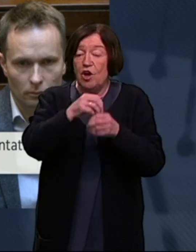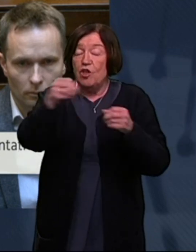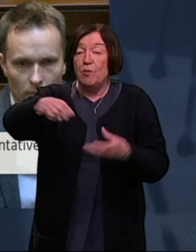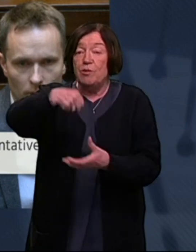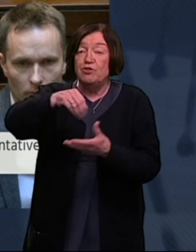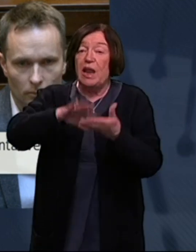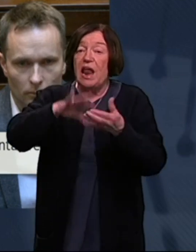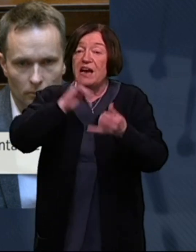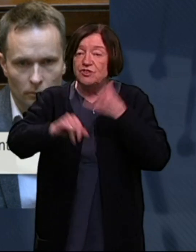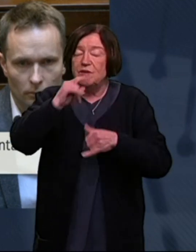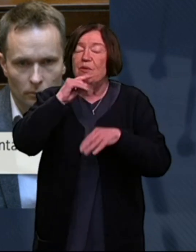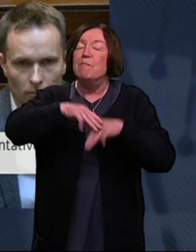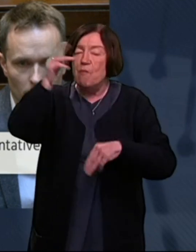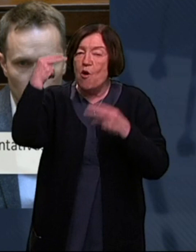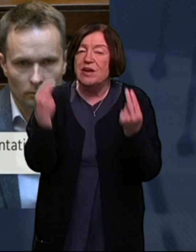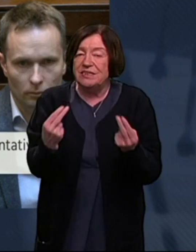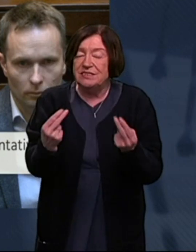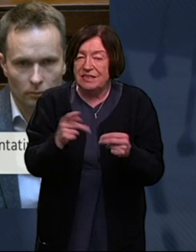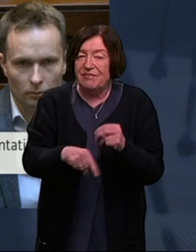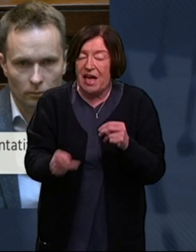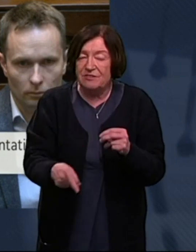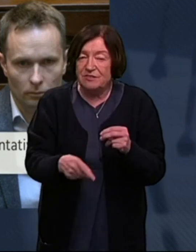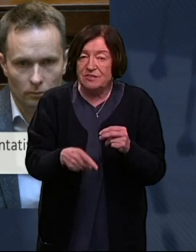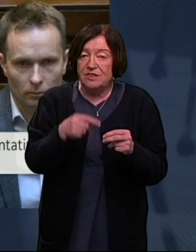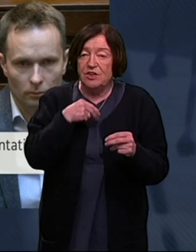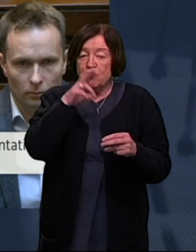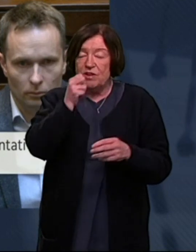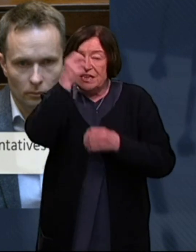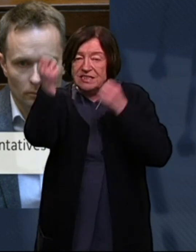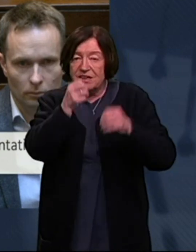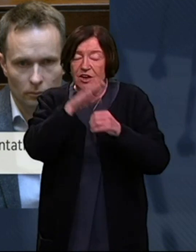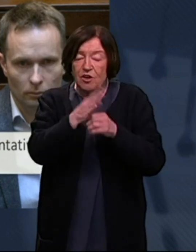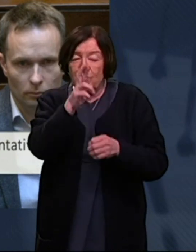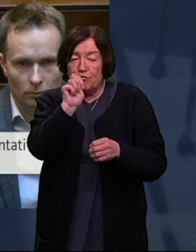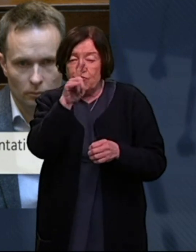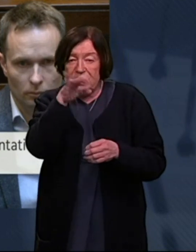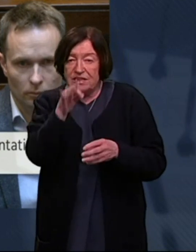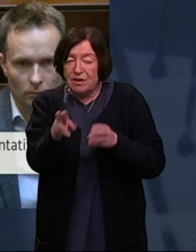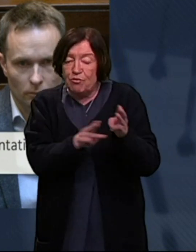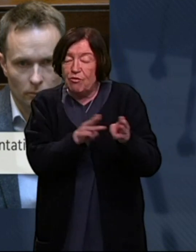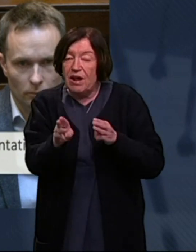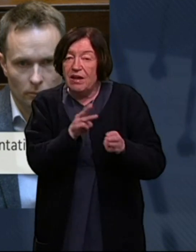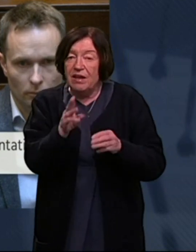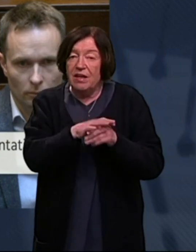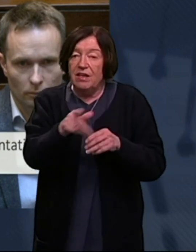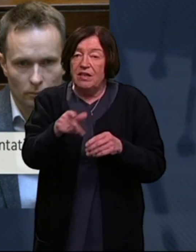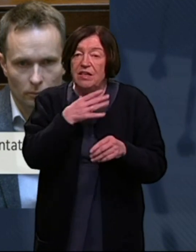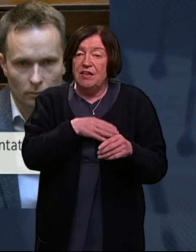Obviously, however, a lot more than that needs to be done, including a re-examination of breeding practices where it is just for so-called efficiency.